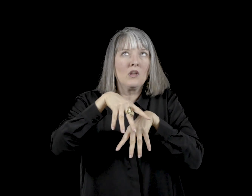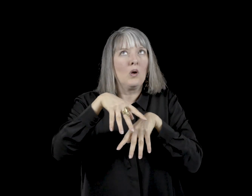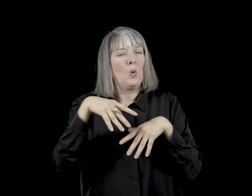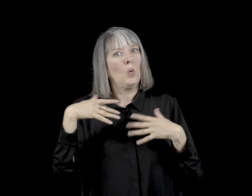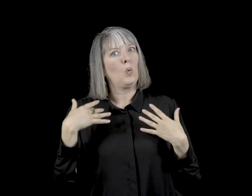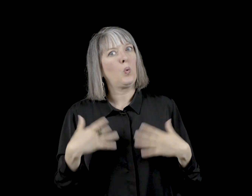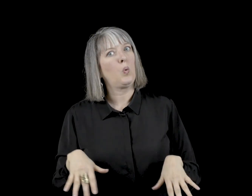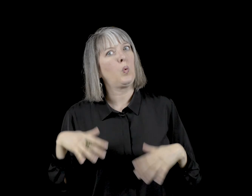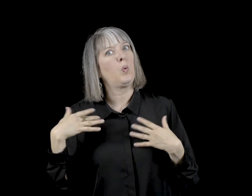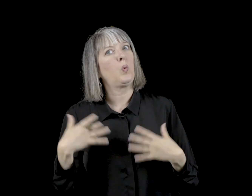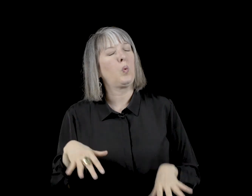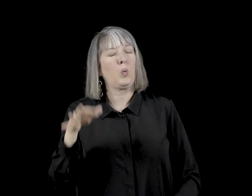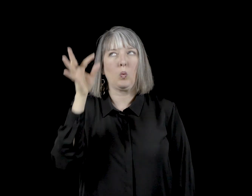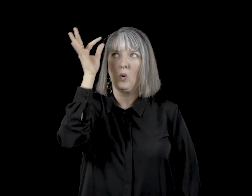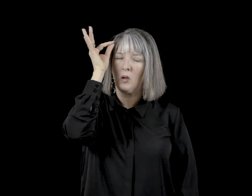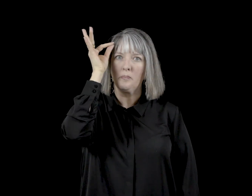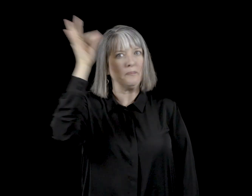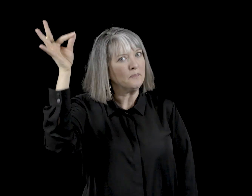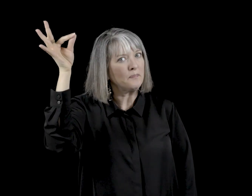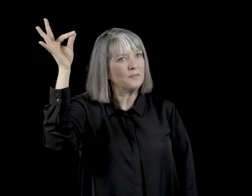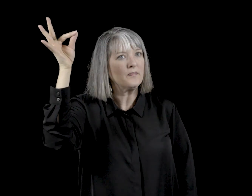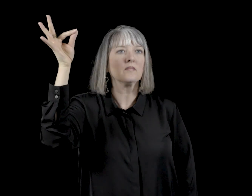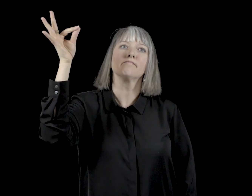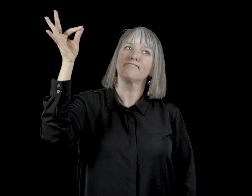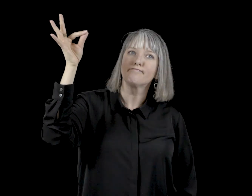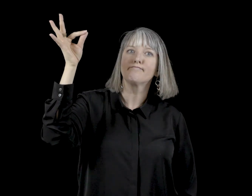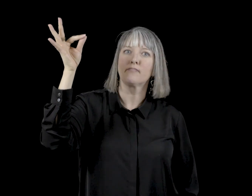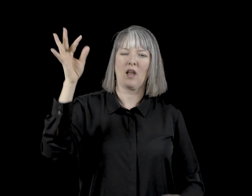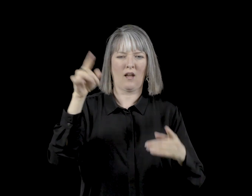What a white-knuckler call!